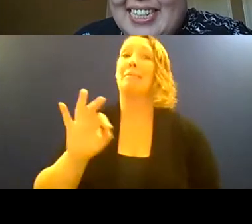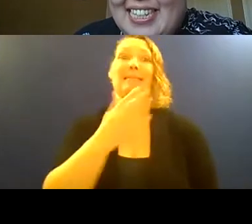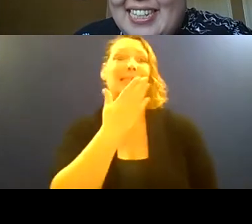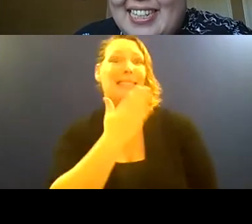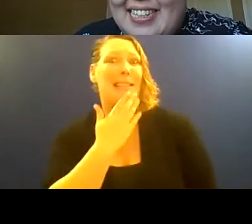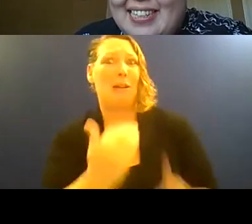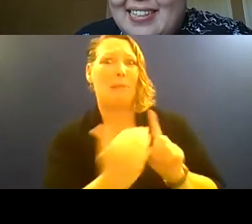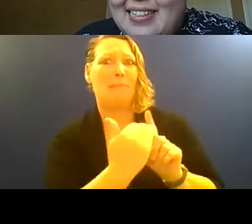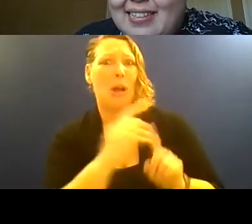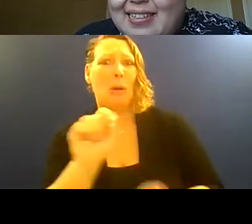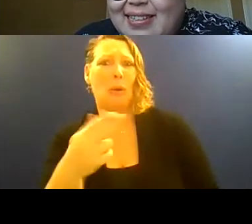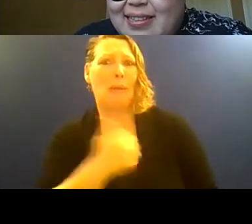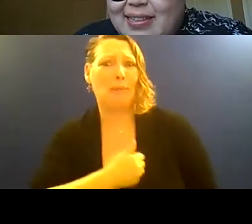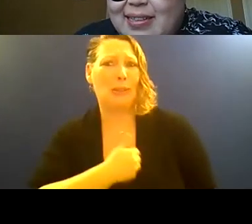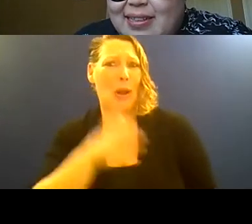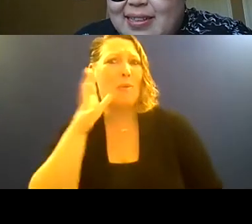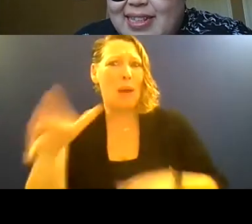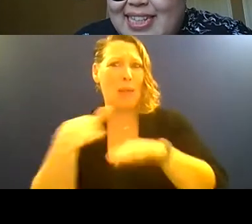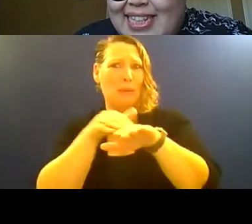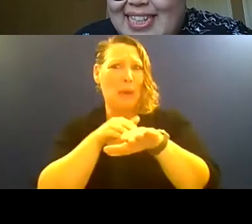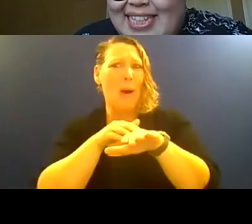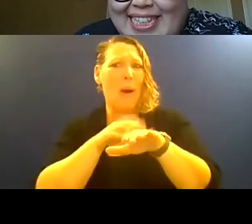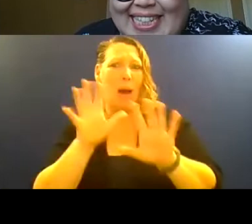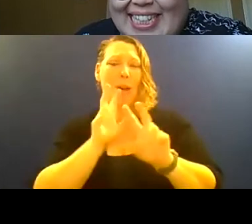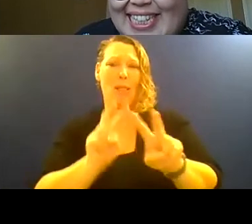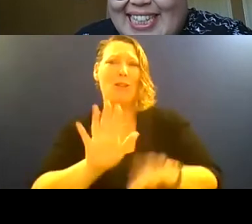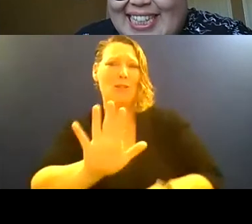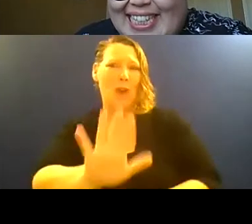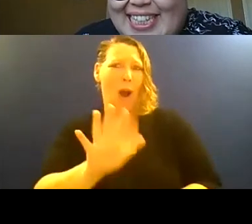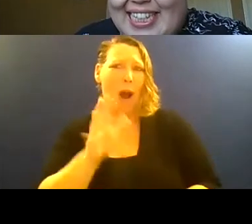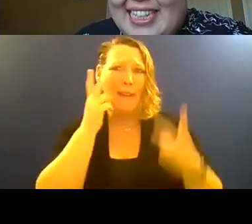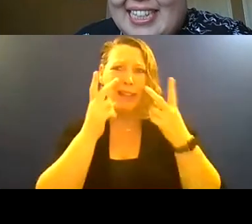Thanks for that reminder Ruth I'll slow down I'll look for your visual too.